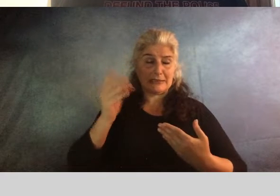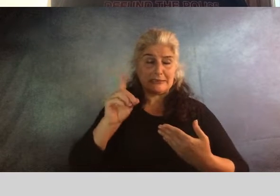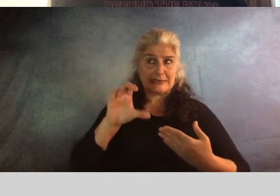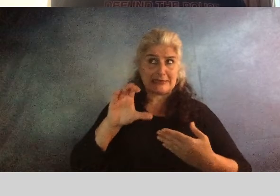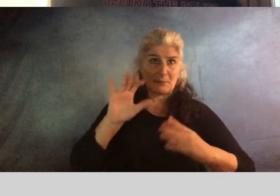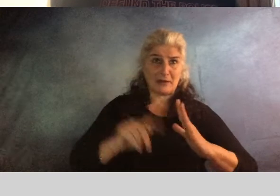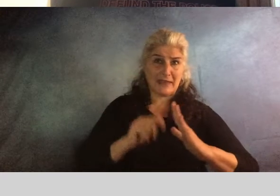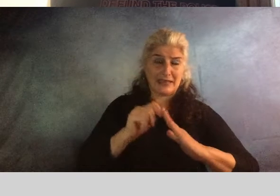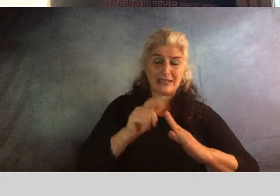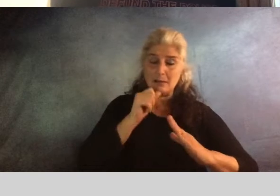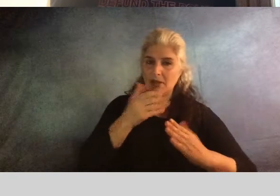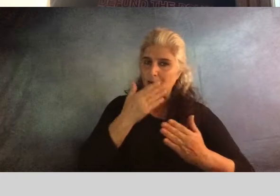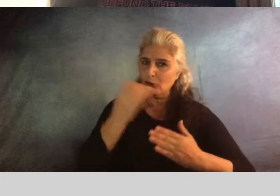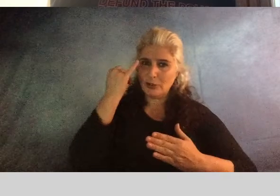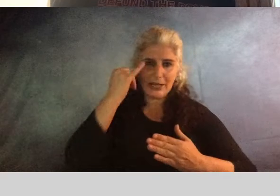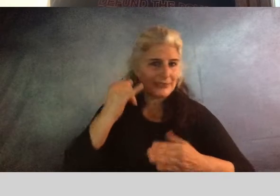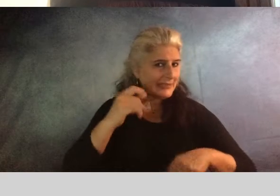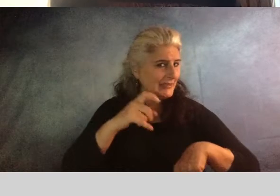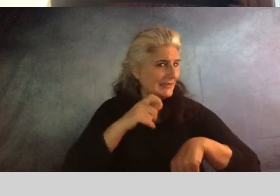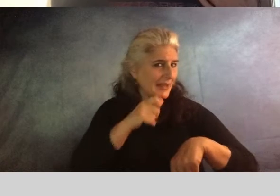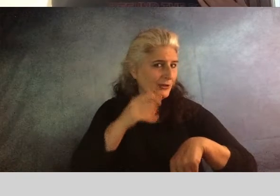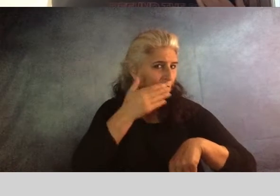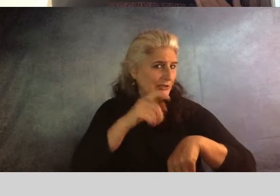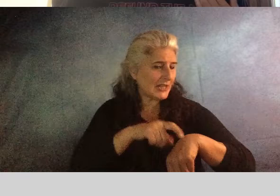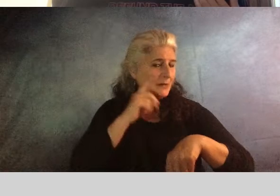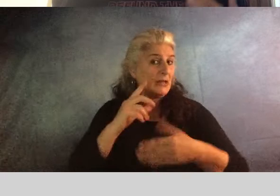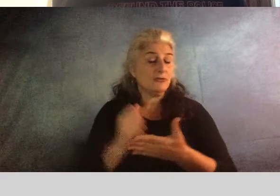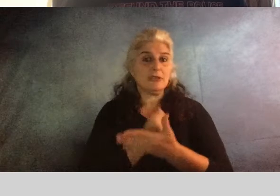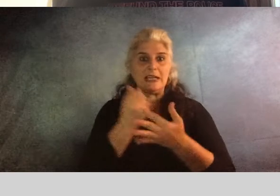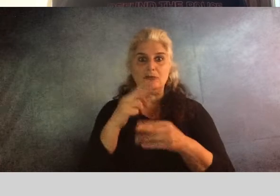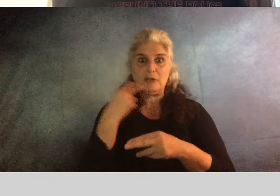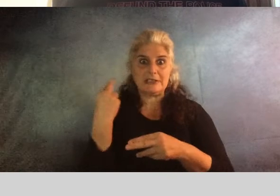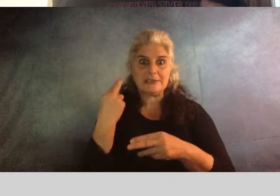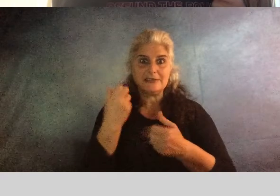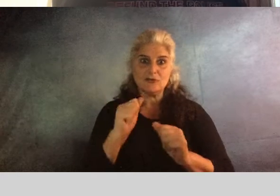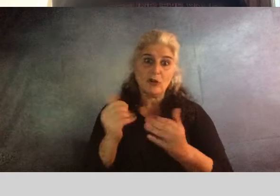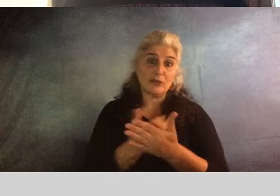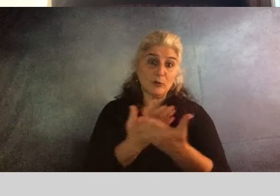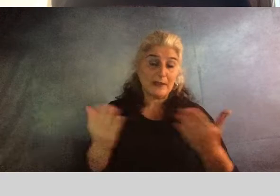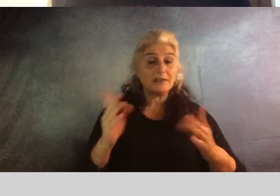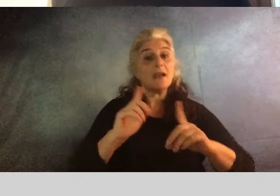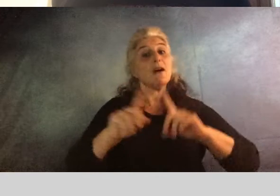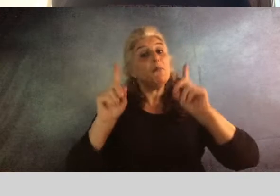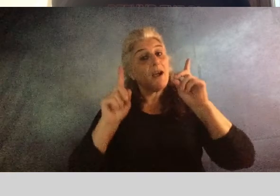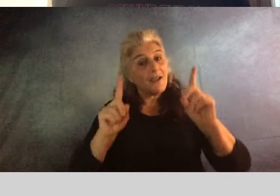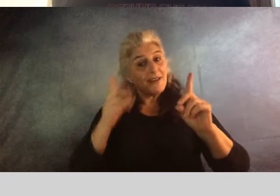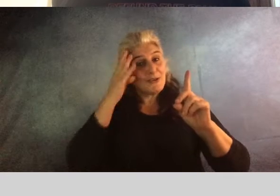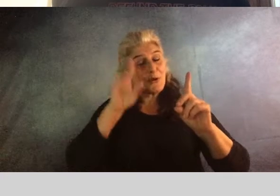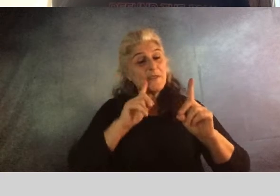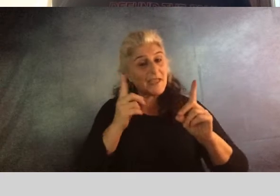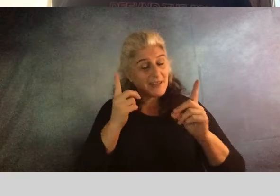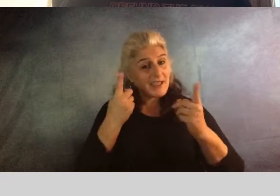to take risks and try new things. The good news is that I actually have succeeded in paying my rent.